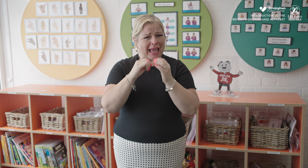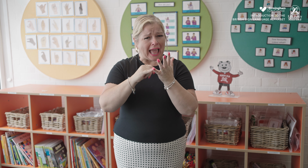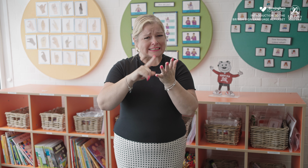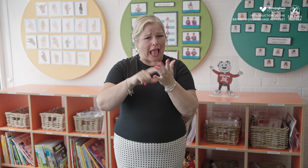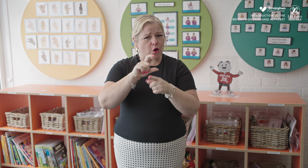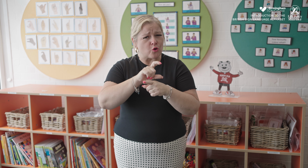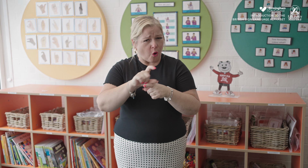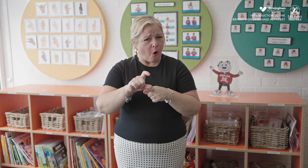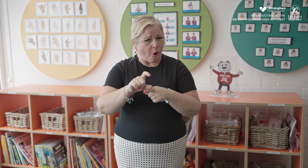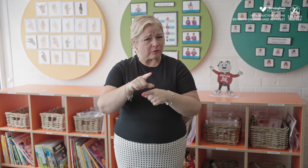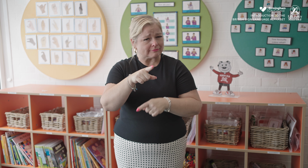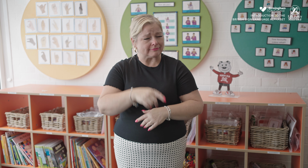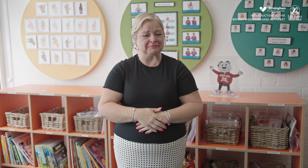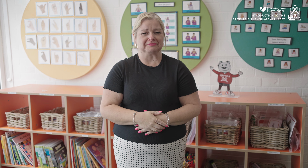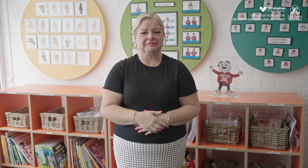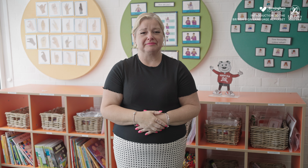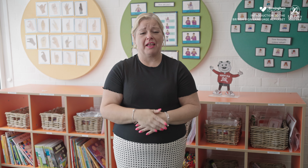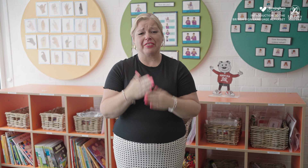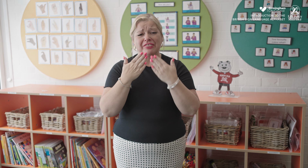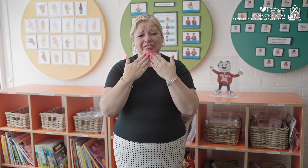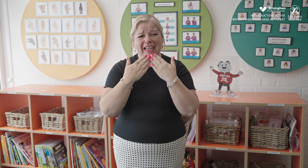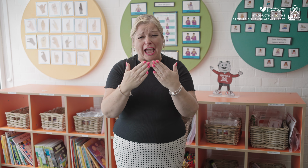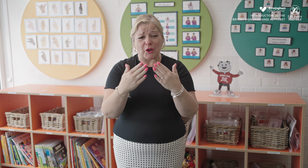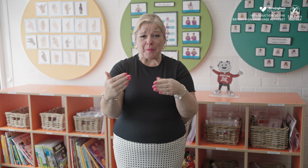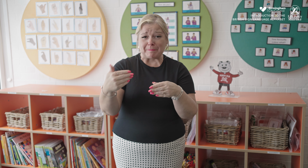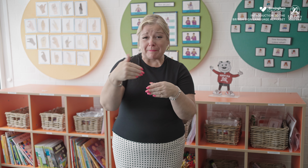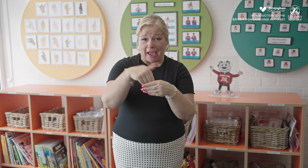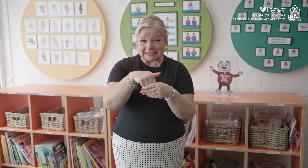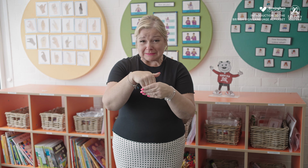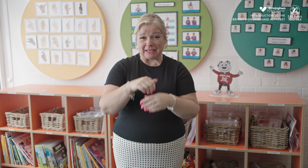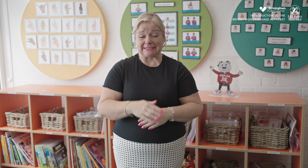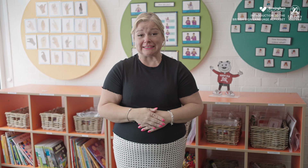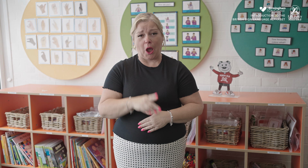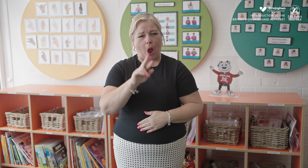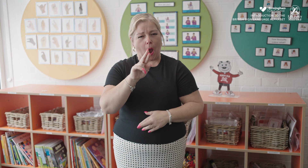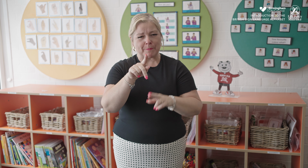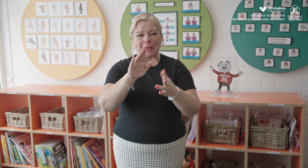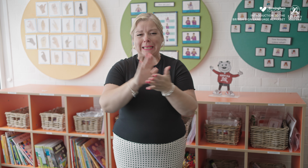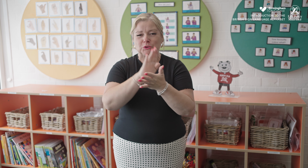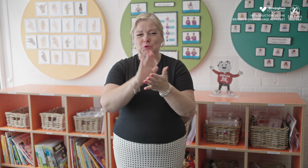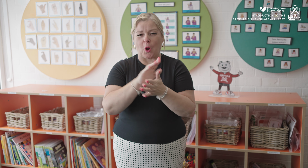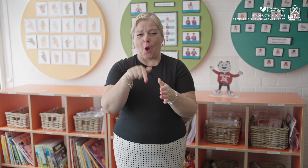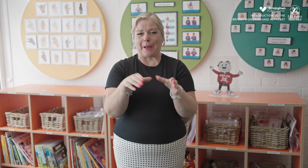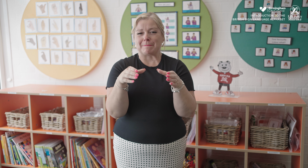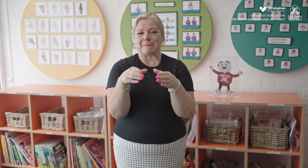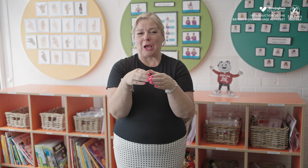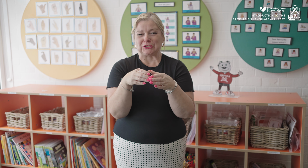and consider taking a full BSL course. Thank you for participating. I hope you've enjoyed the module.